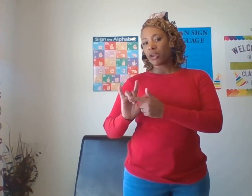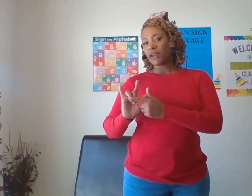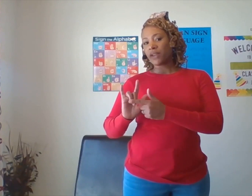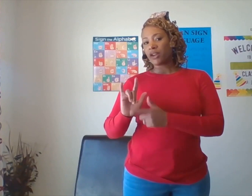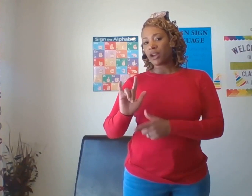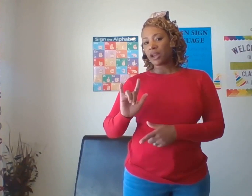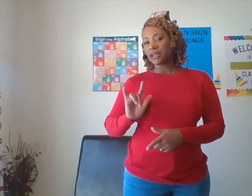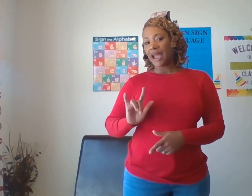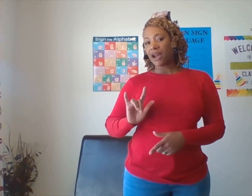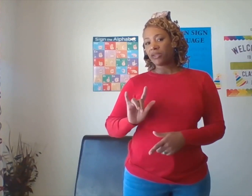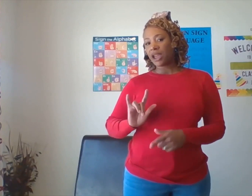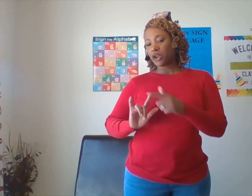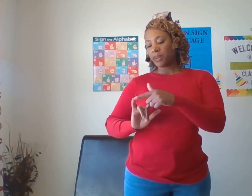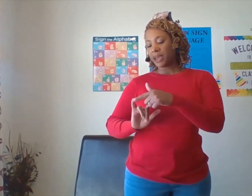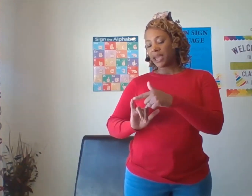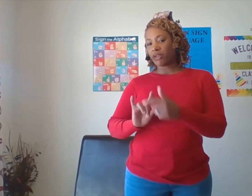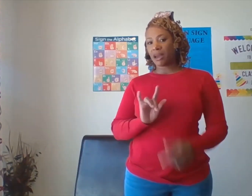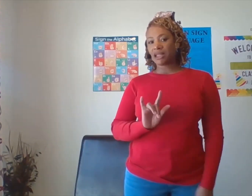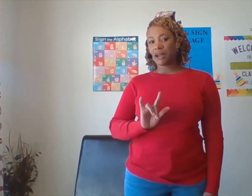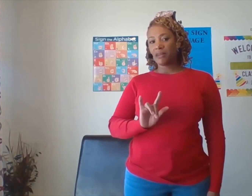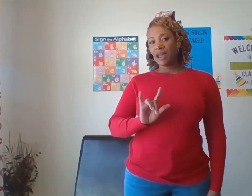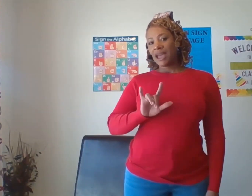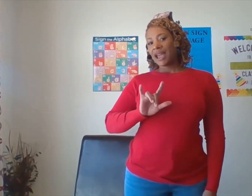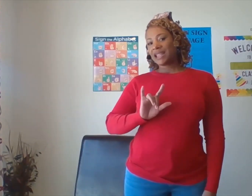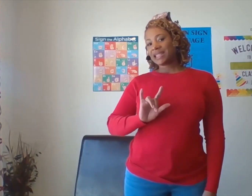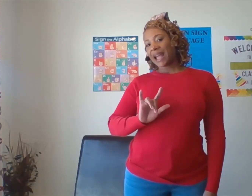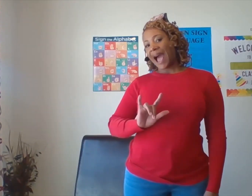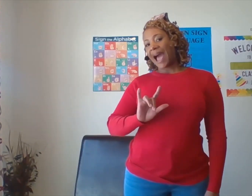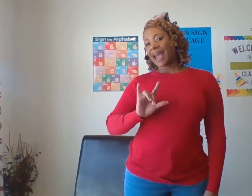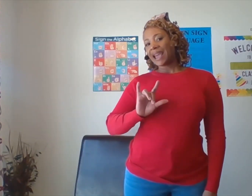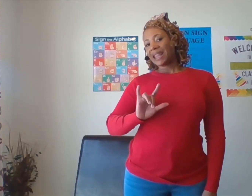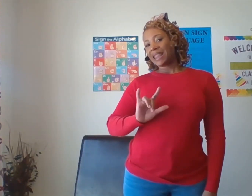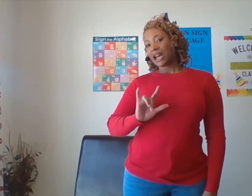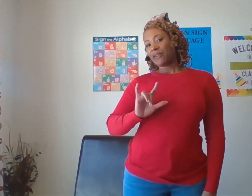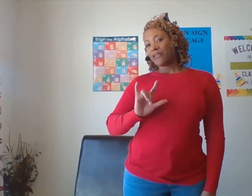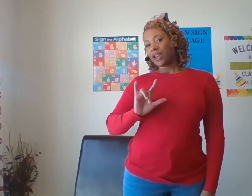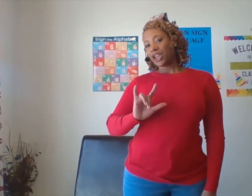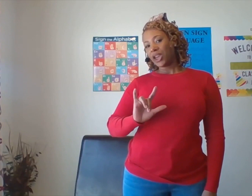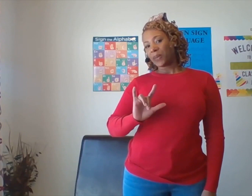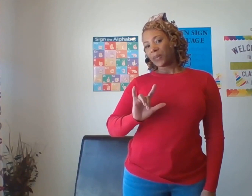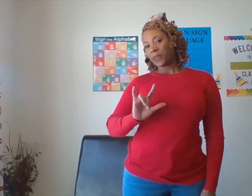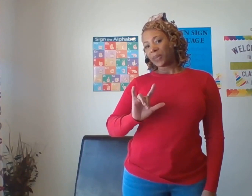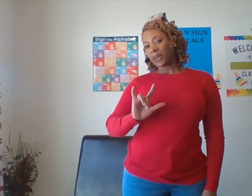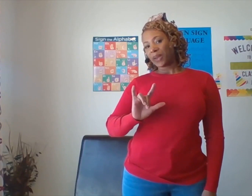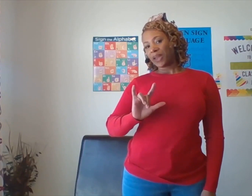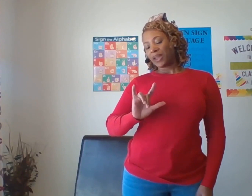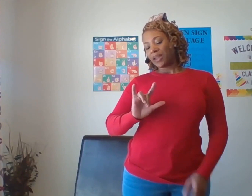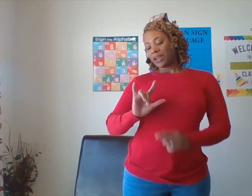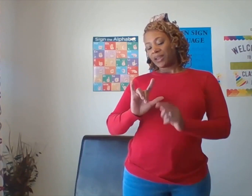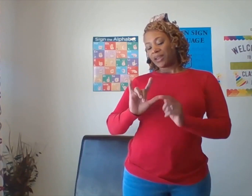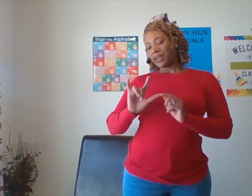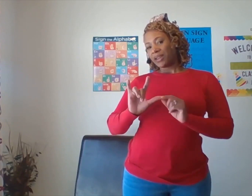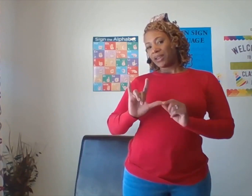finger then come down and your pinky remains up and it's I love you